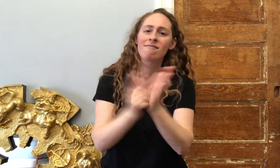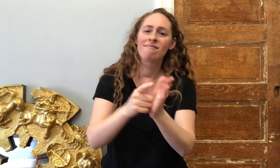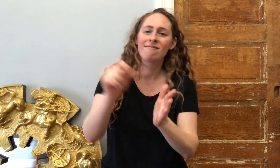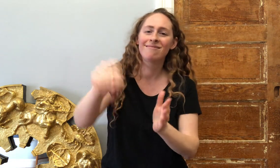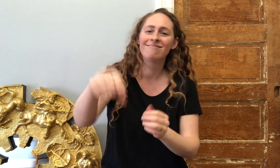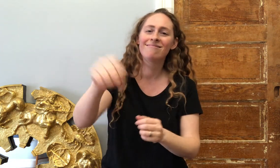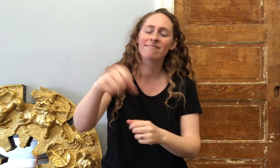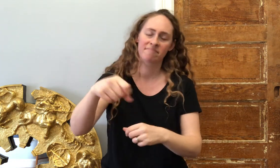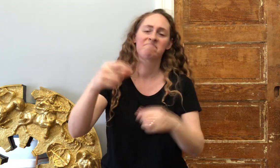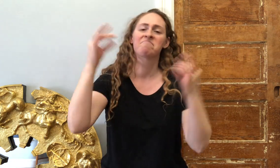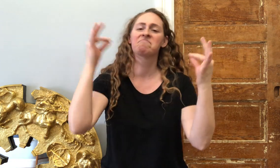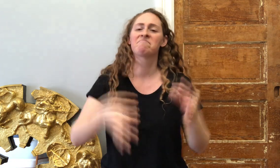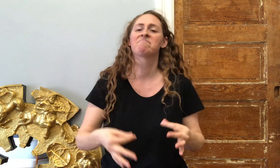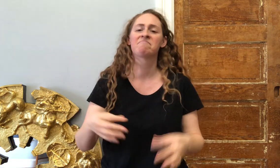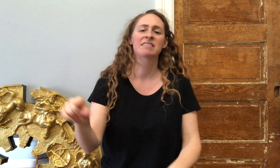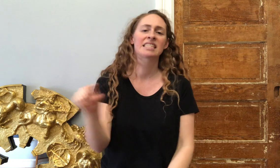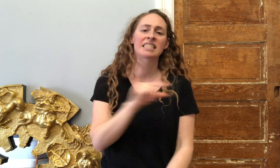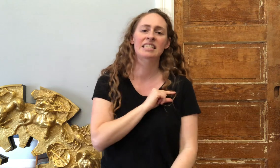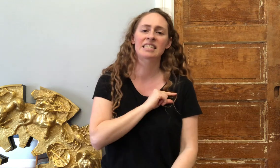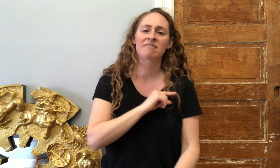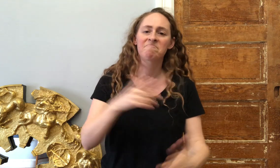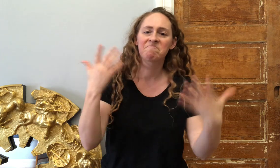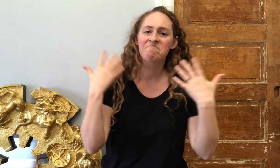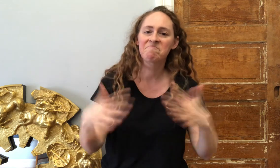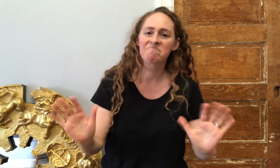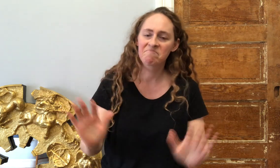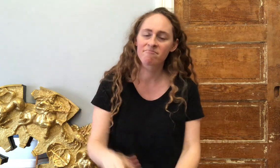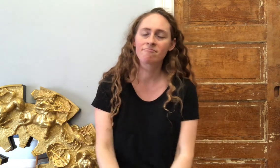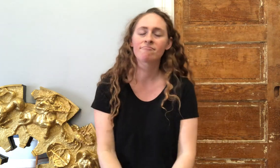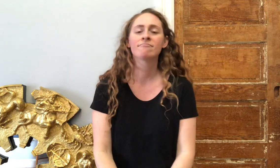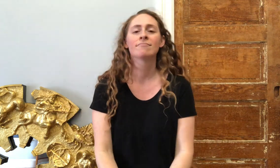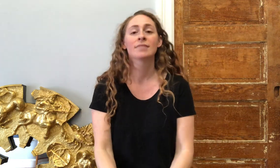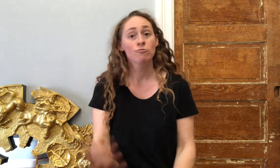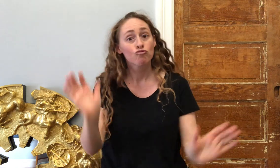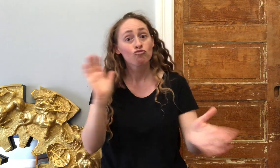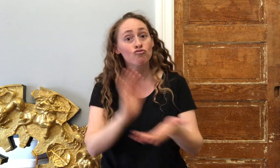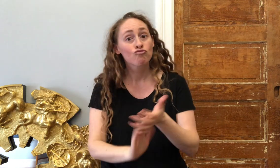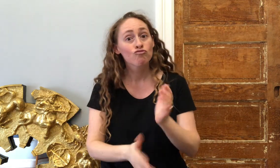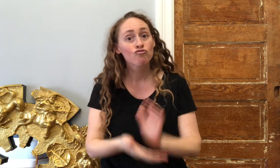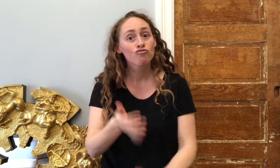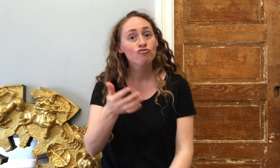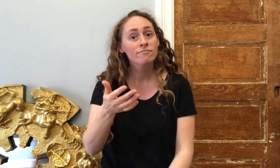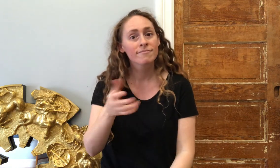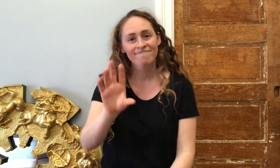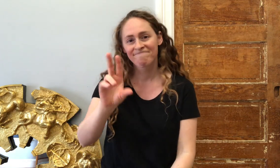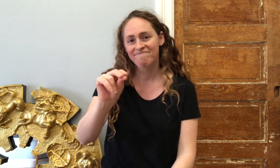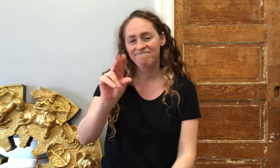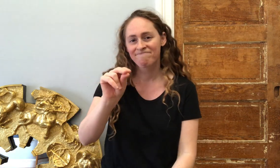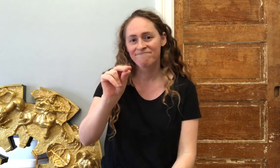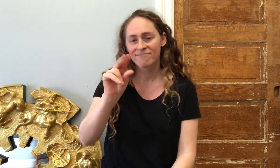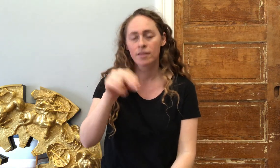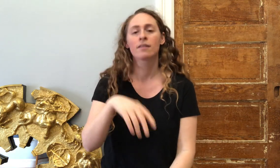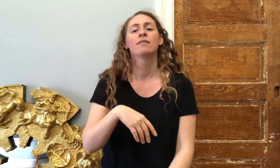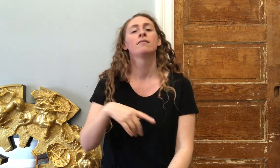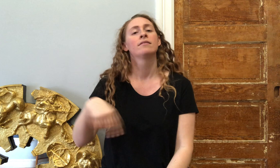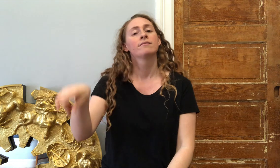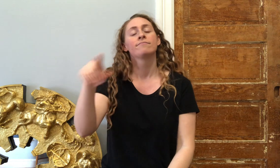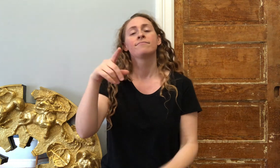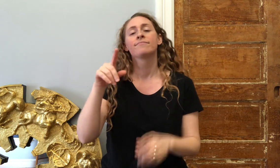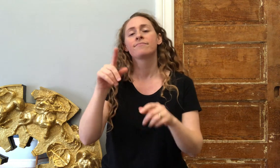of sexually abusing minors. Was that it? No.